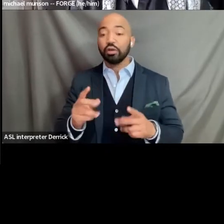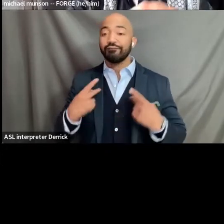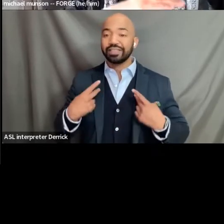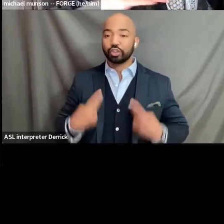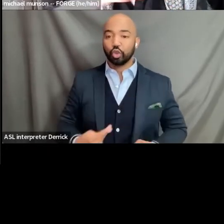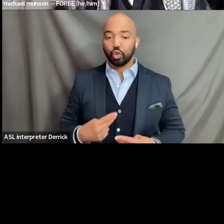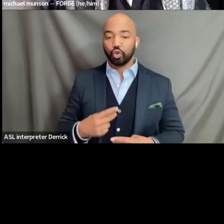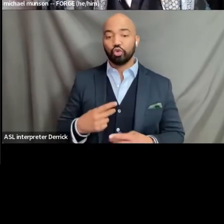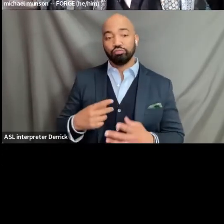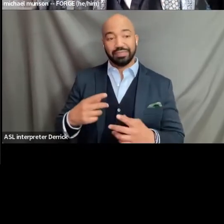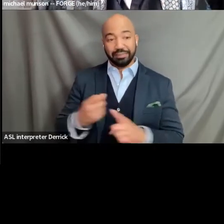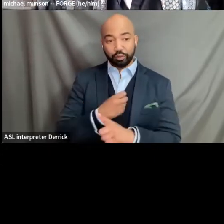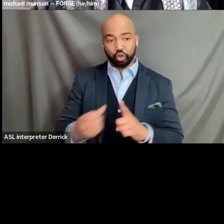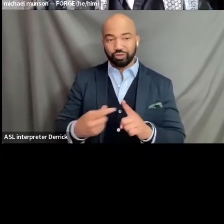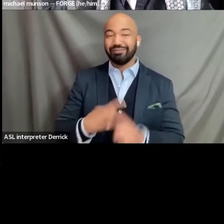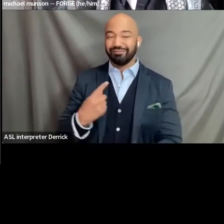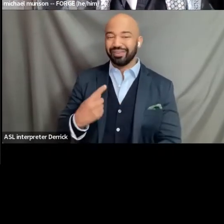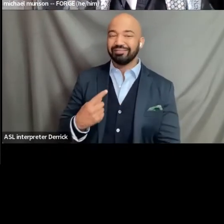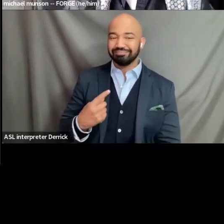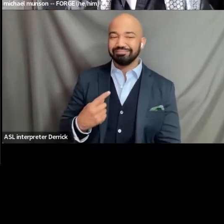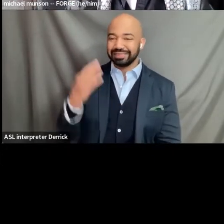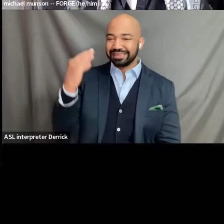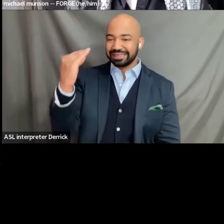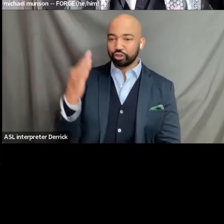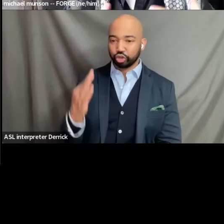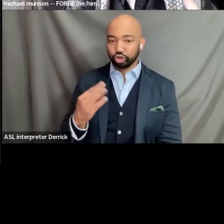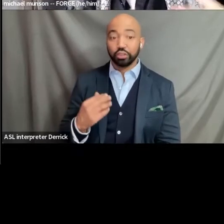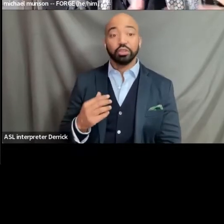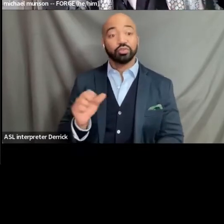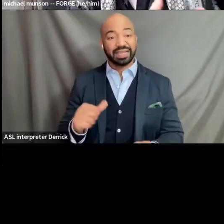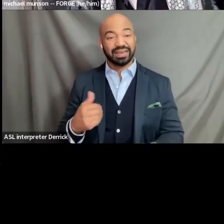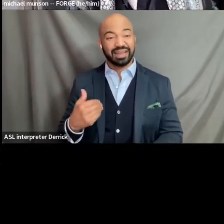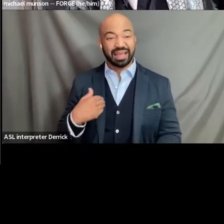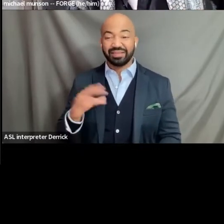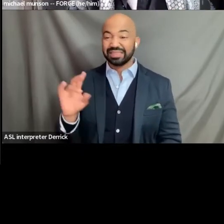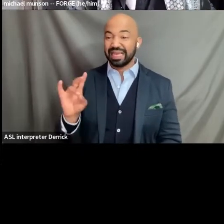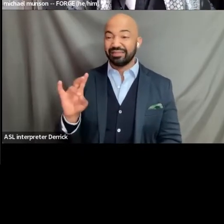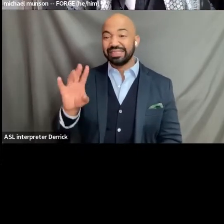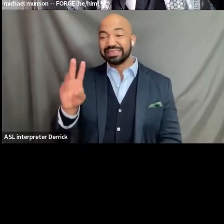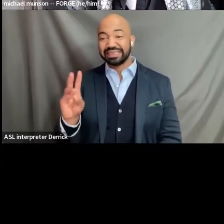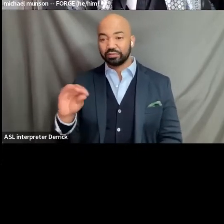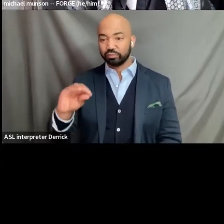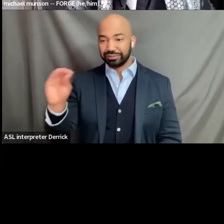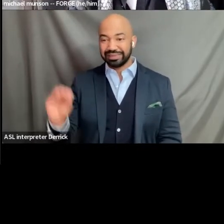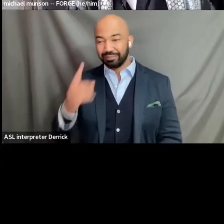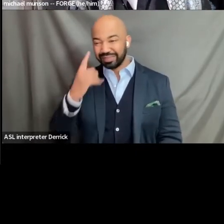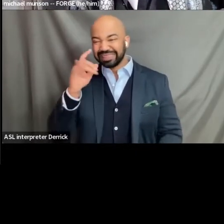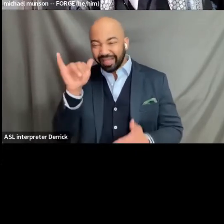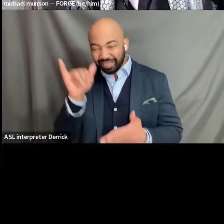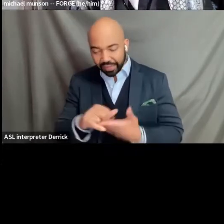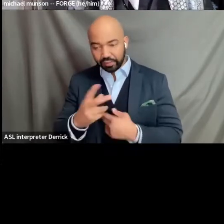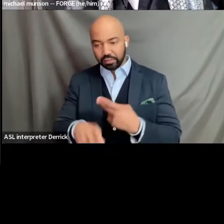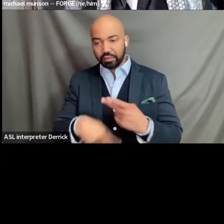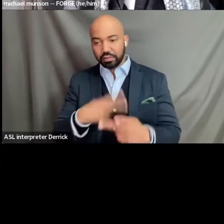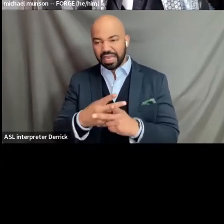So we can have rates up to 76% just looking at those types of victimization and being trans.